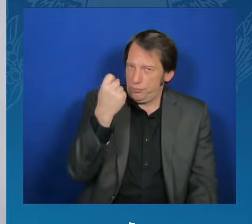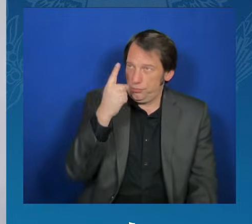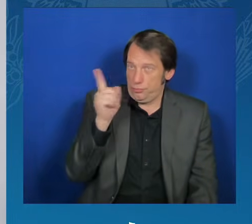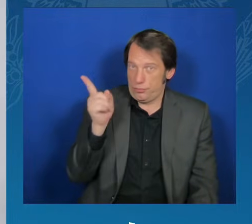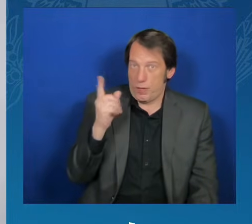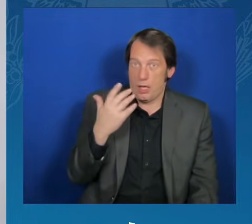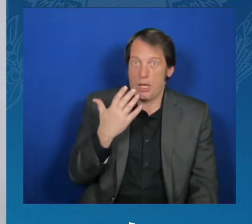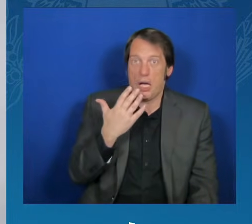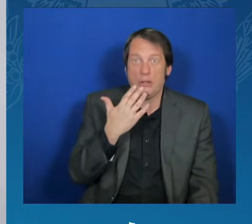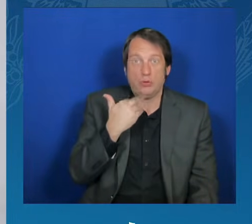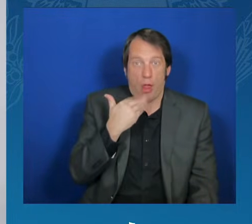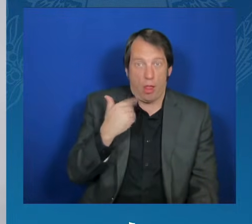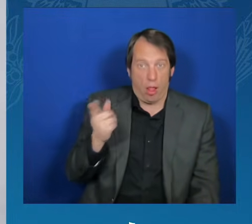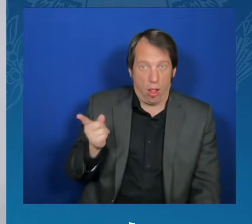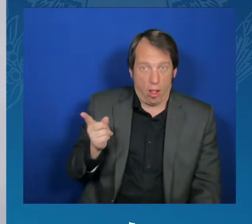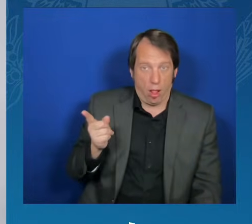We would. We would.